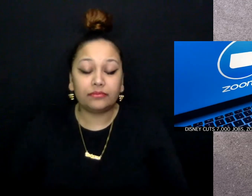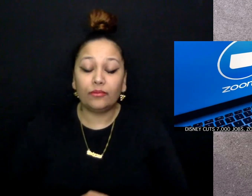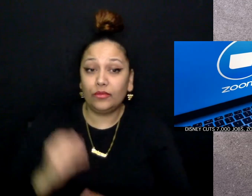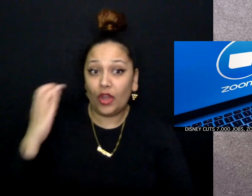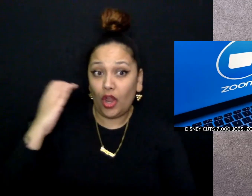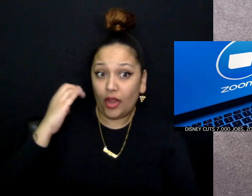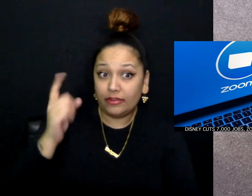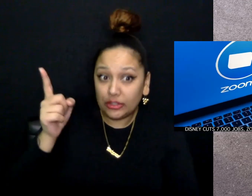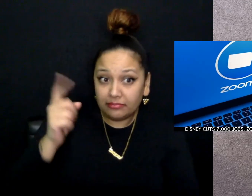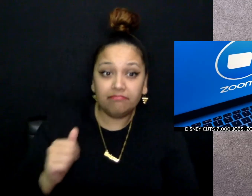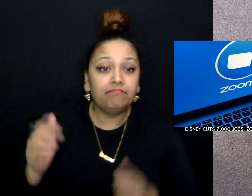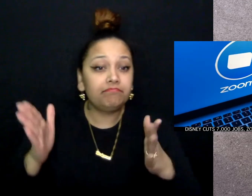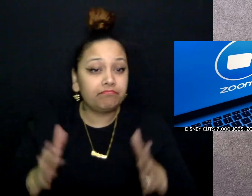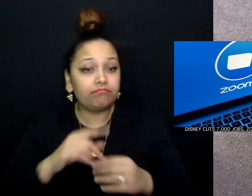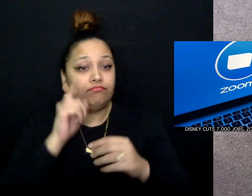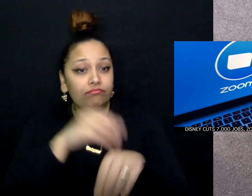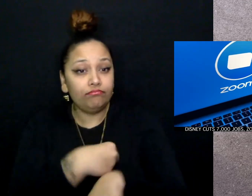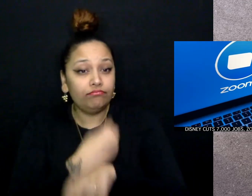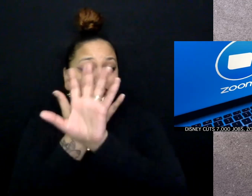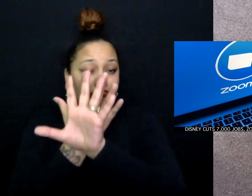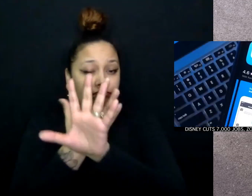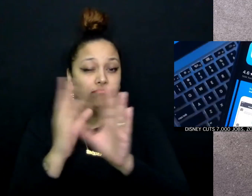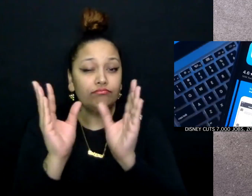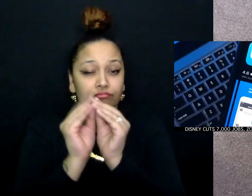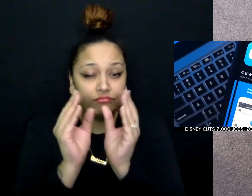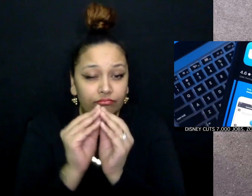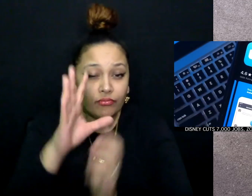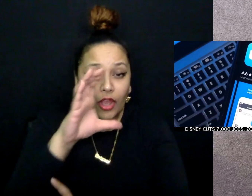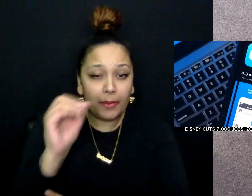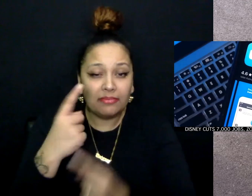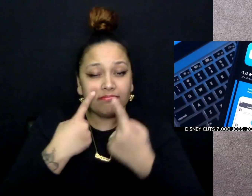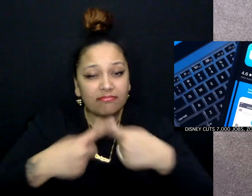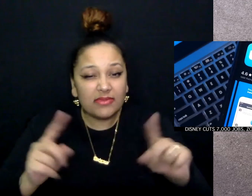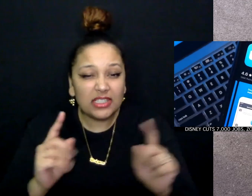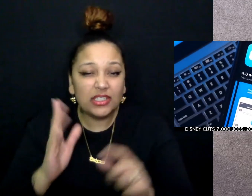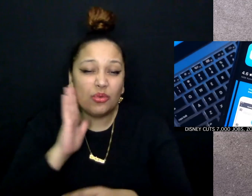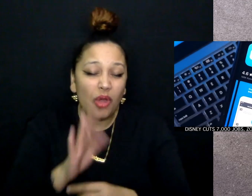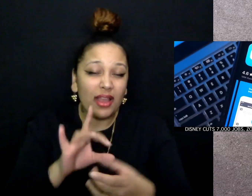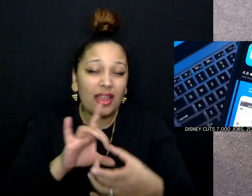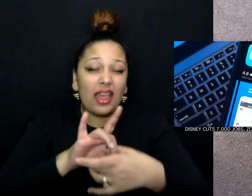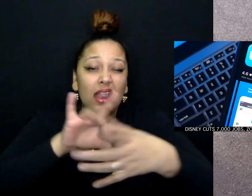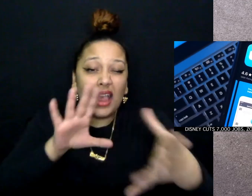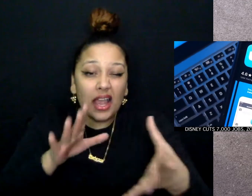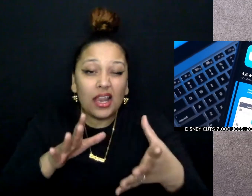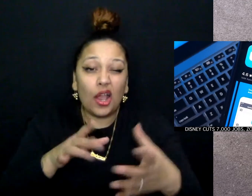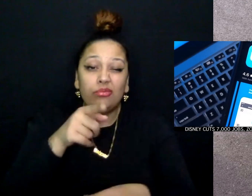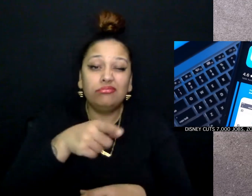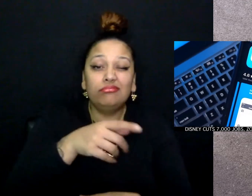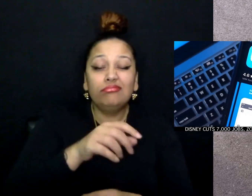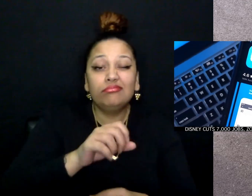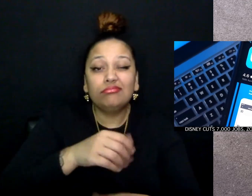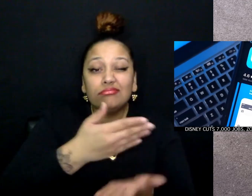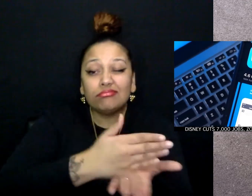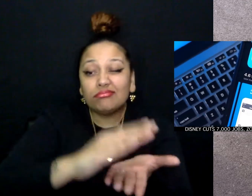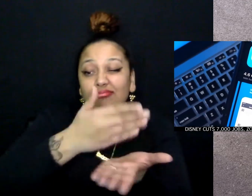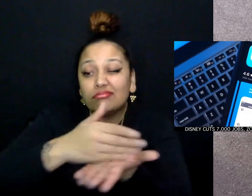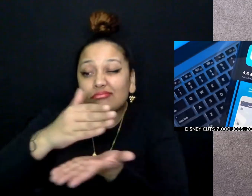inauguration of Lula de Silva. Who defeated both an arrow in a runoff election?